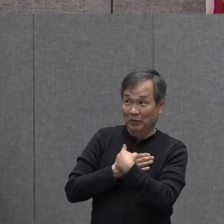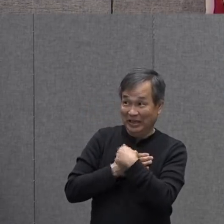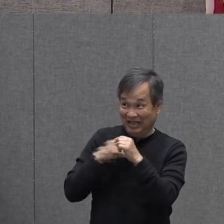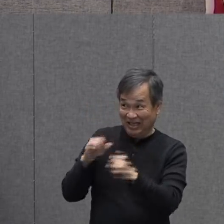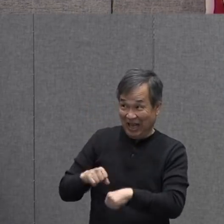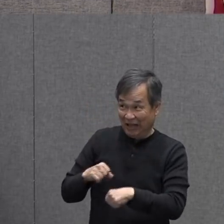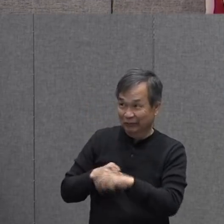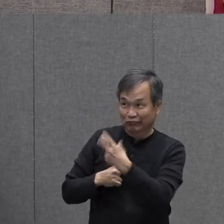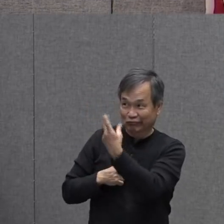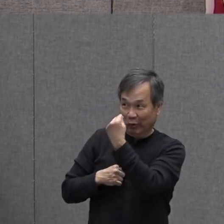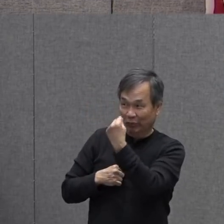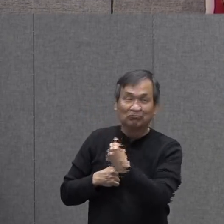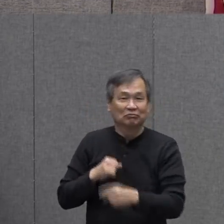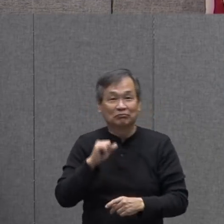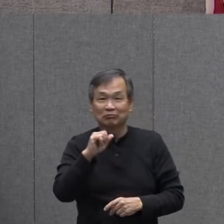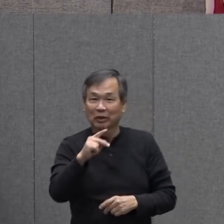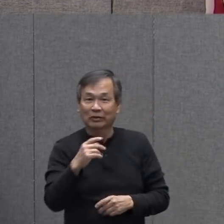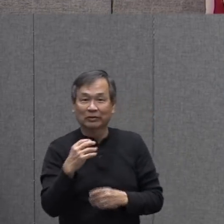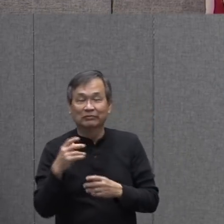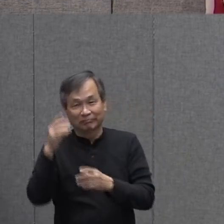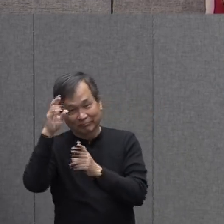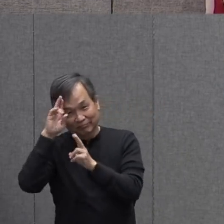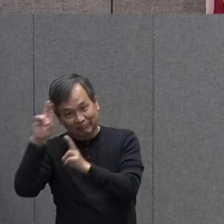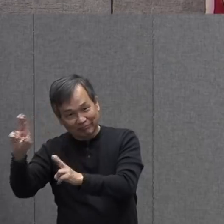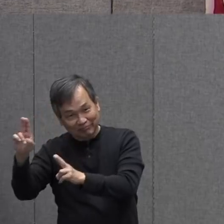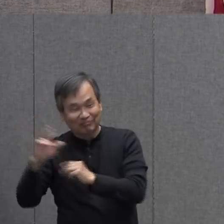and how they move, their properties,